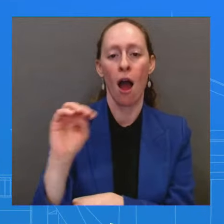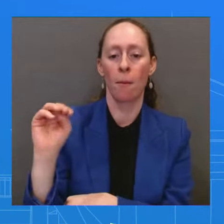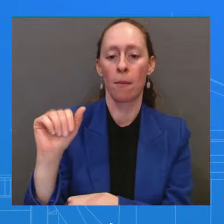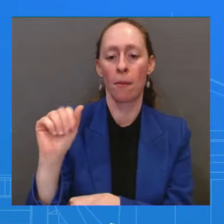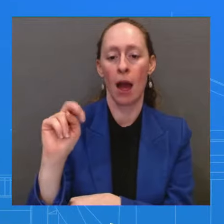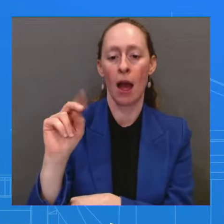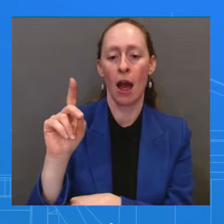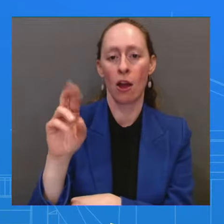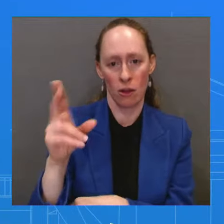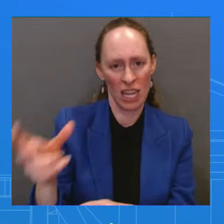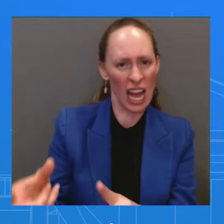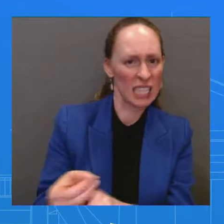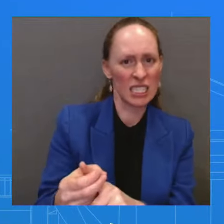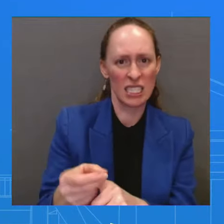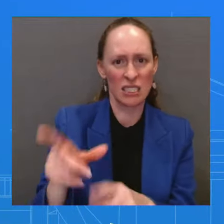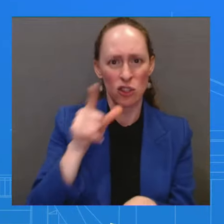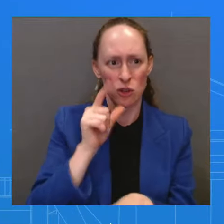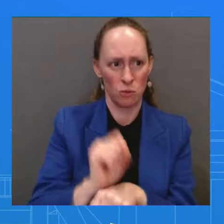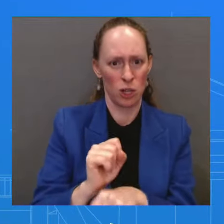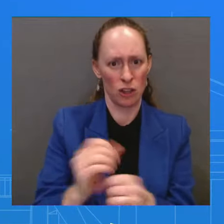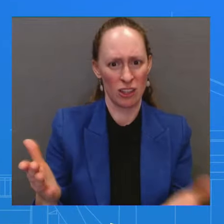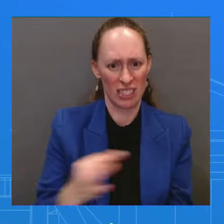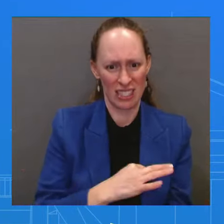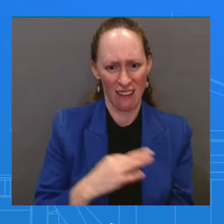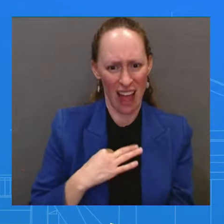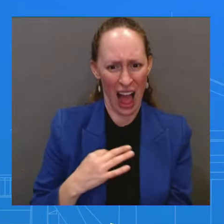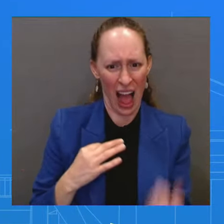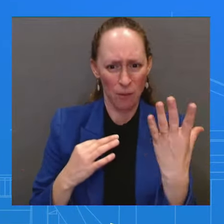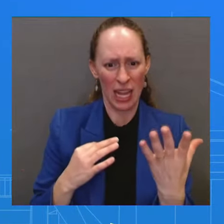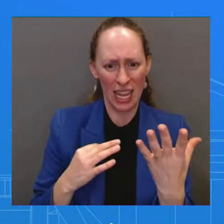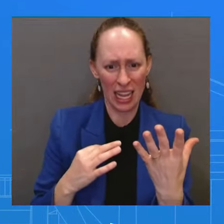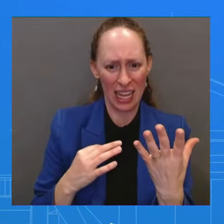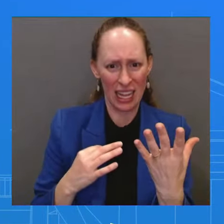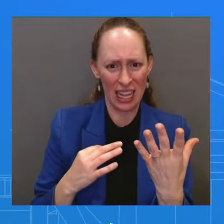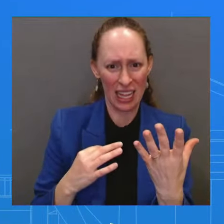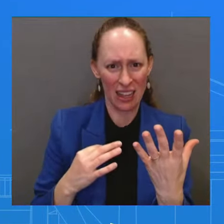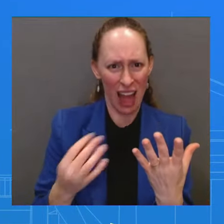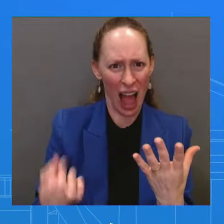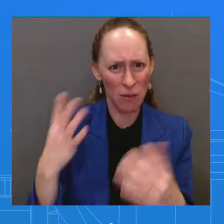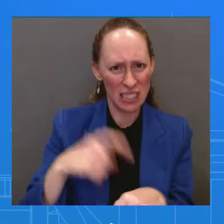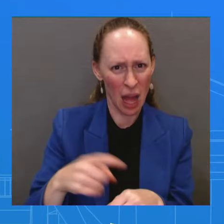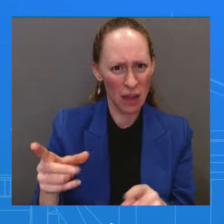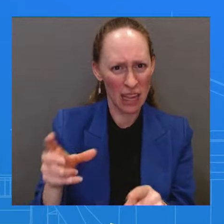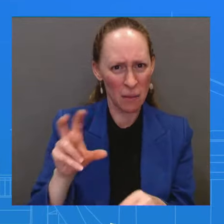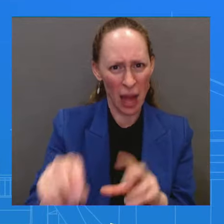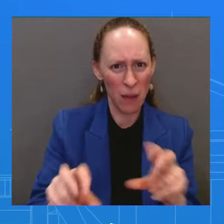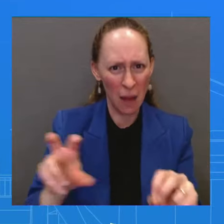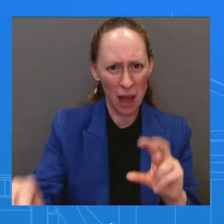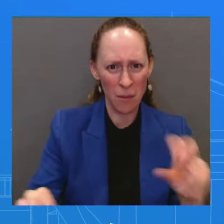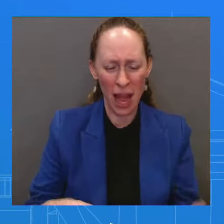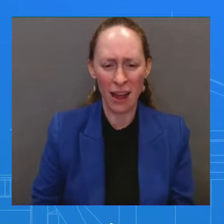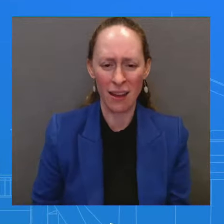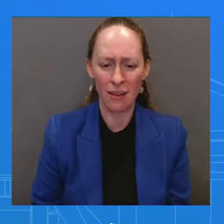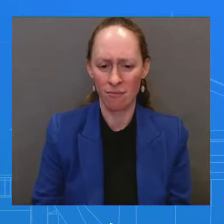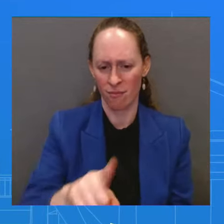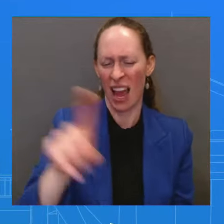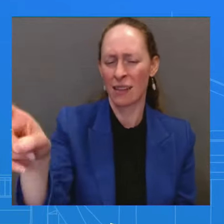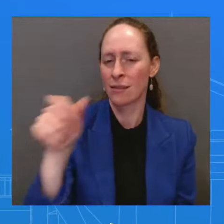and also the First Lady's Office. The Press: Okay. It's the 12th known incident of this dog biting a White House staffer.